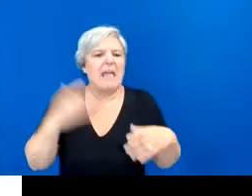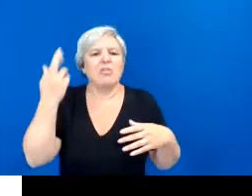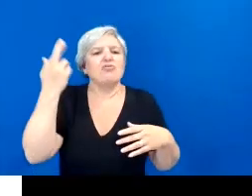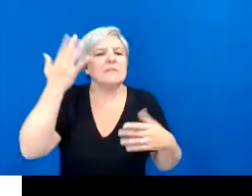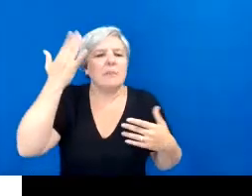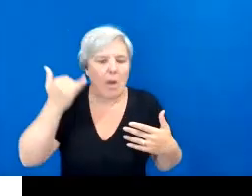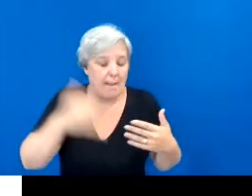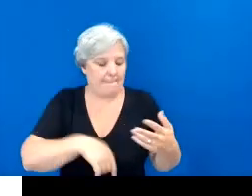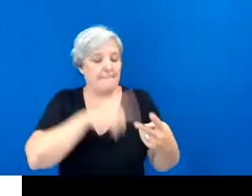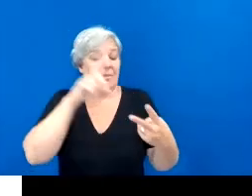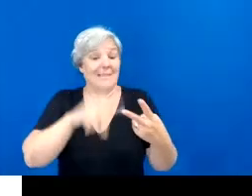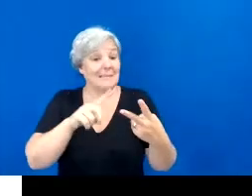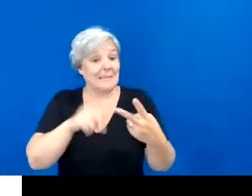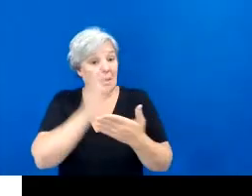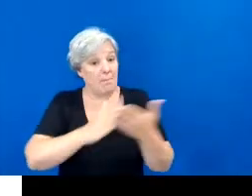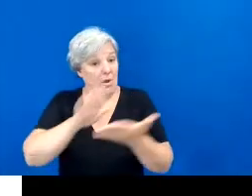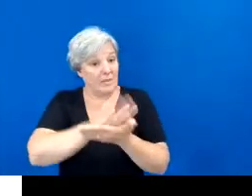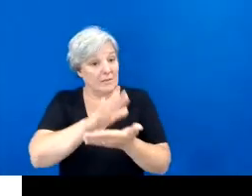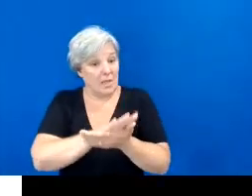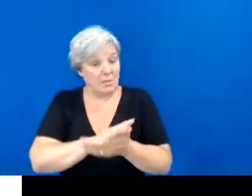The second part of the document is the framework itself,